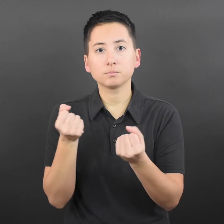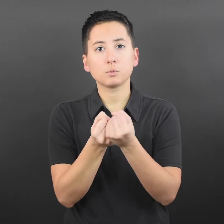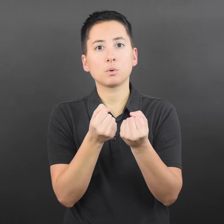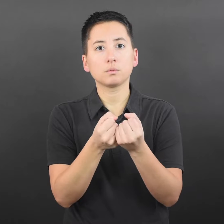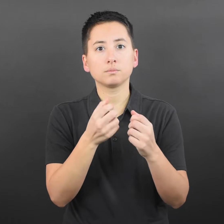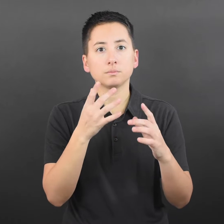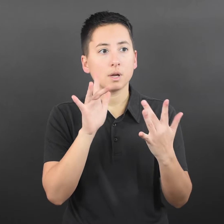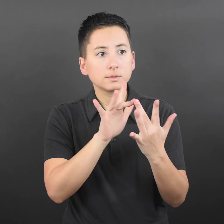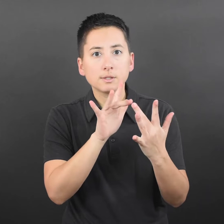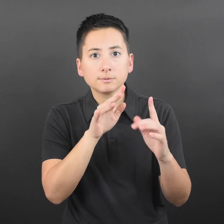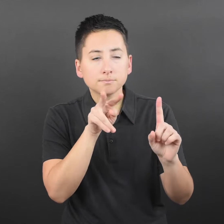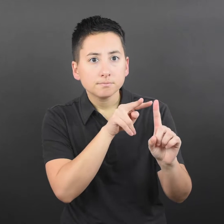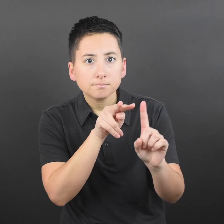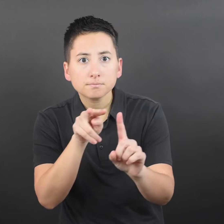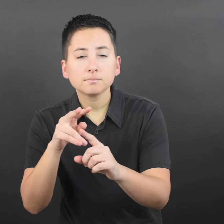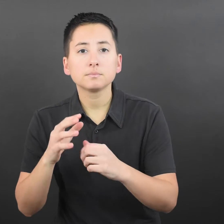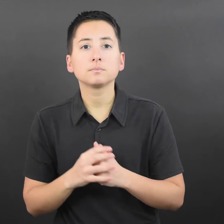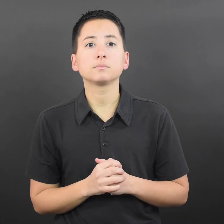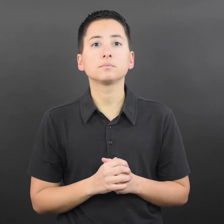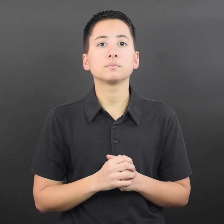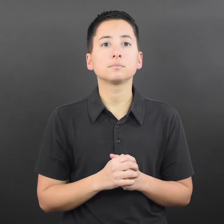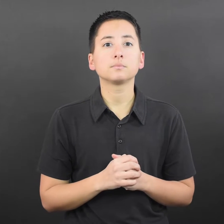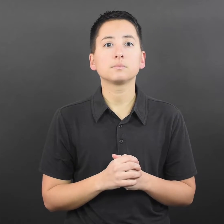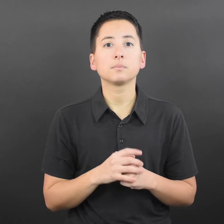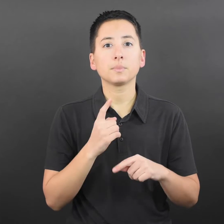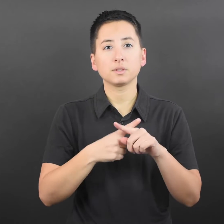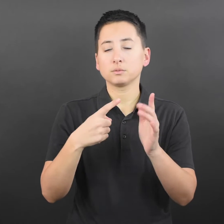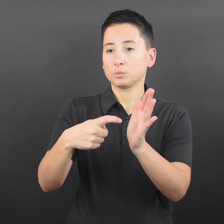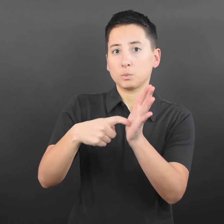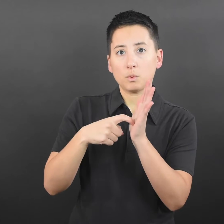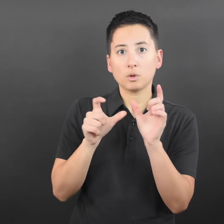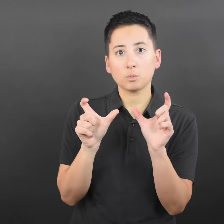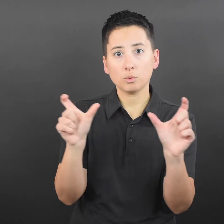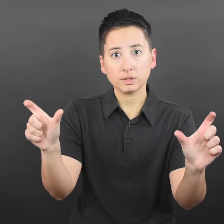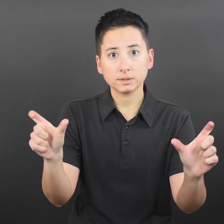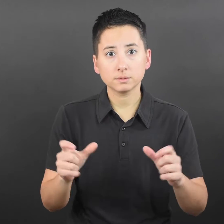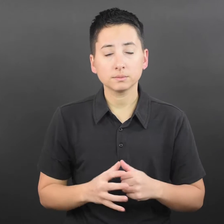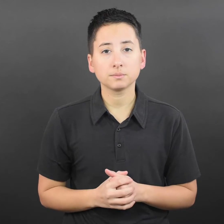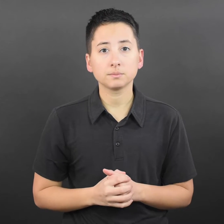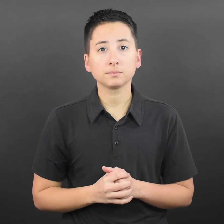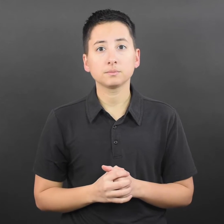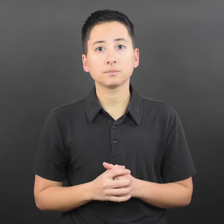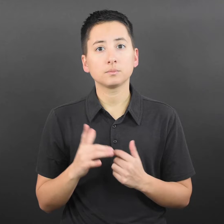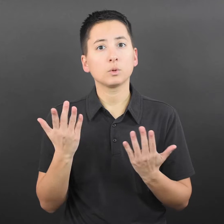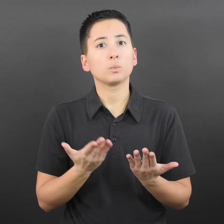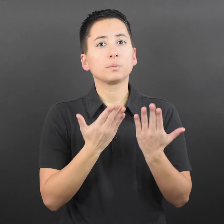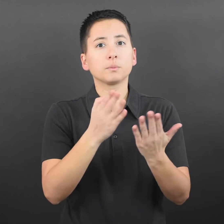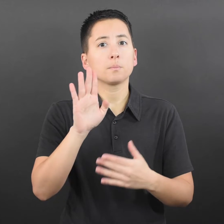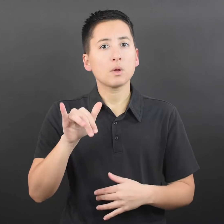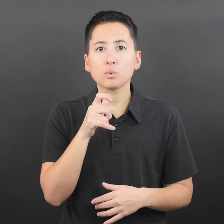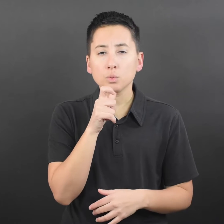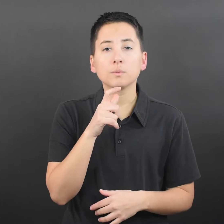tracing and enforce quarantine recommendations by local and state health officials. The Delta